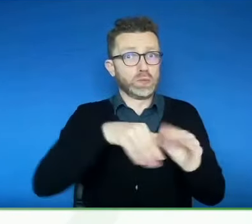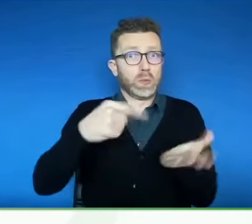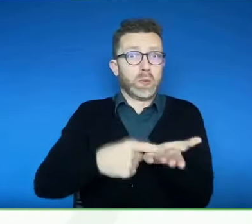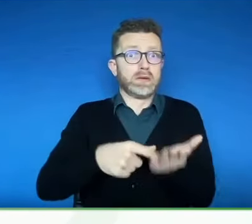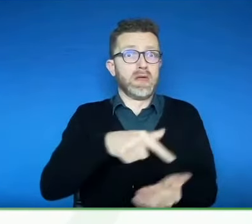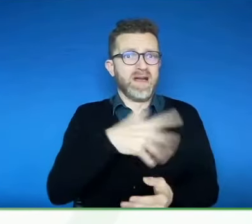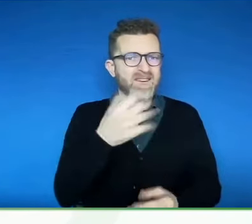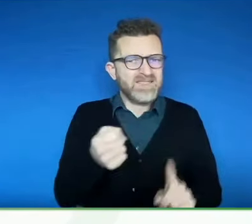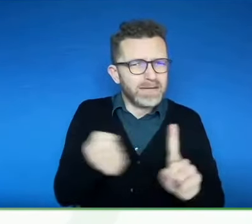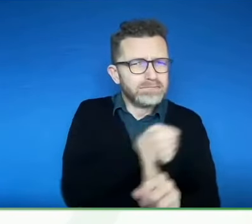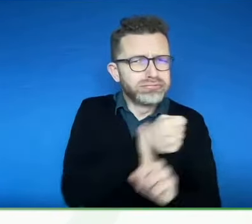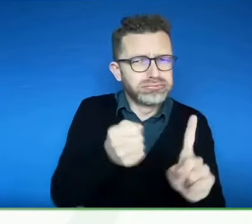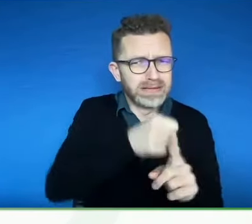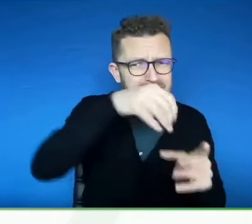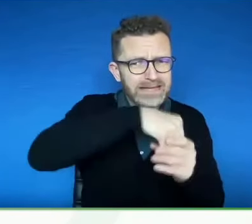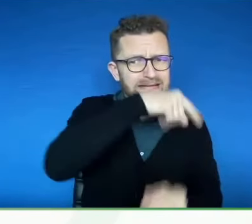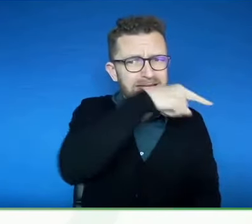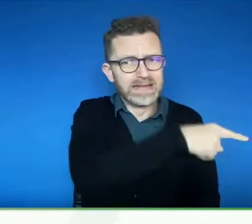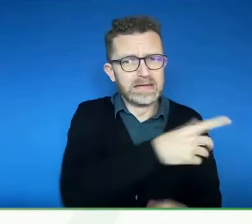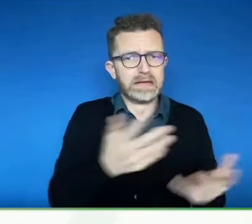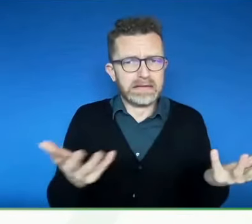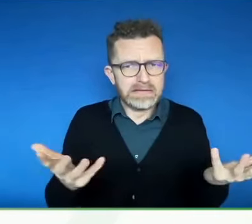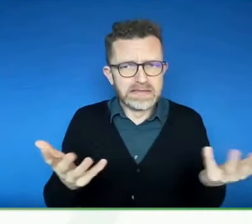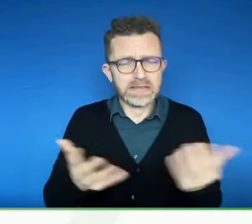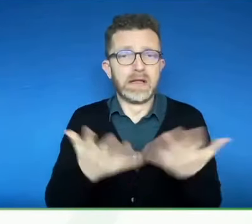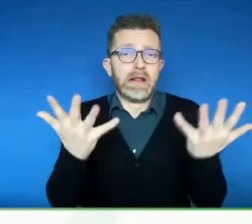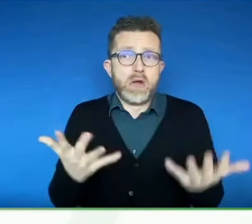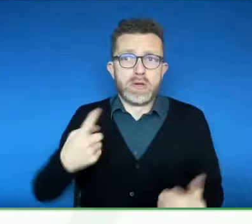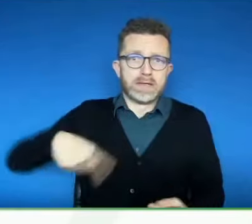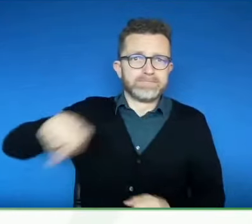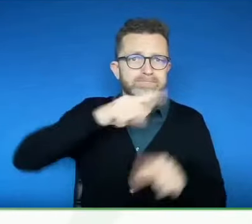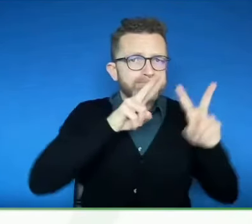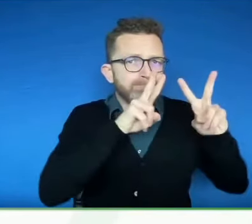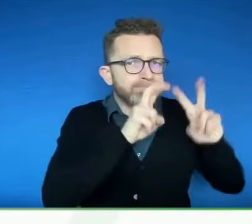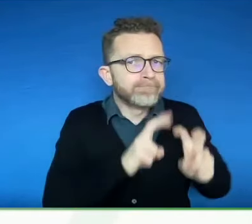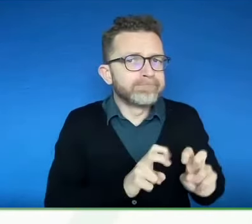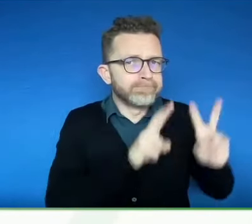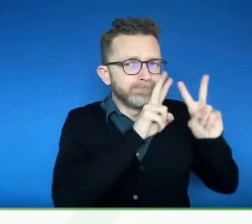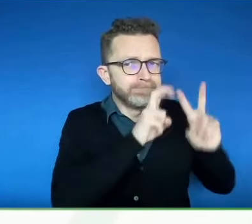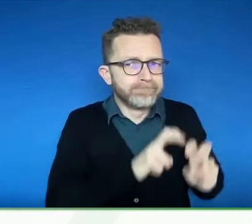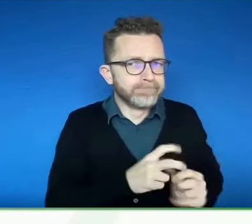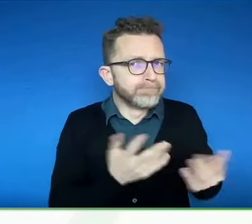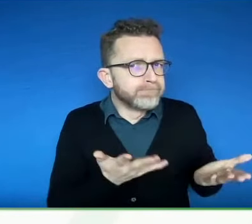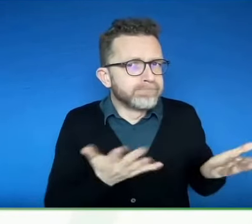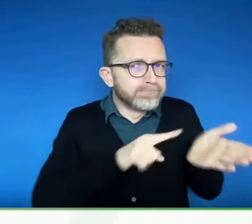Historically we are believed not to be able to make our own choices